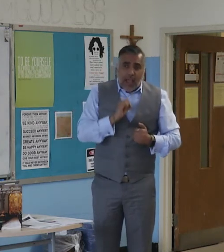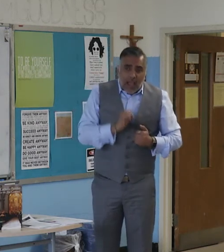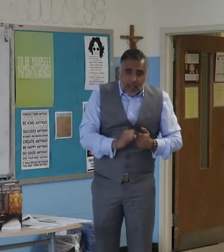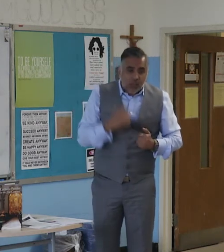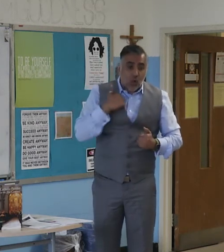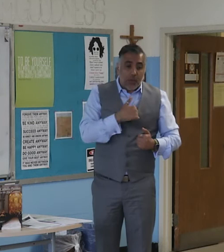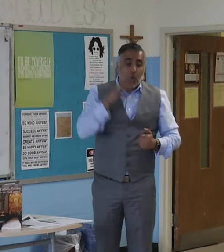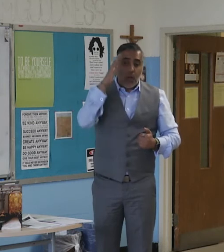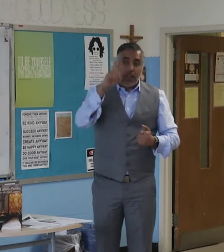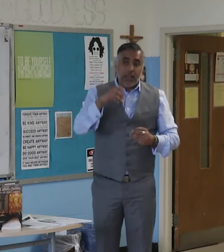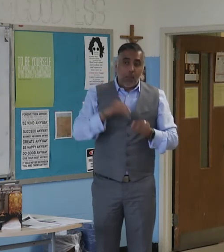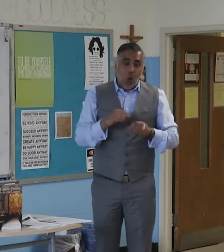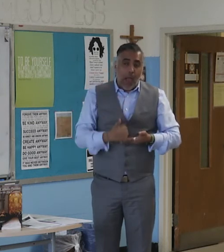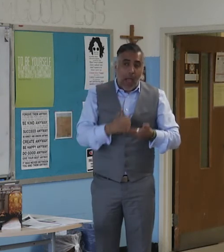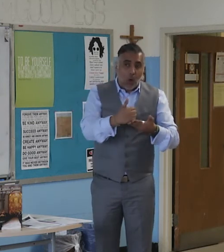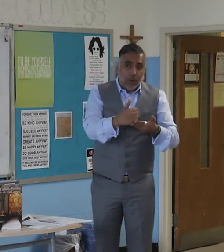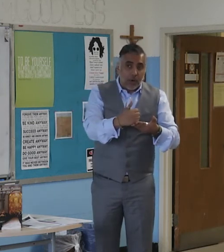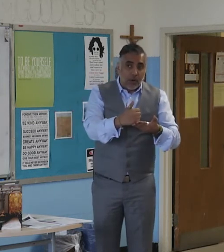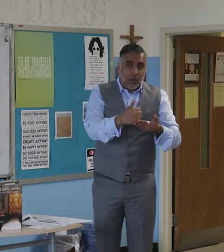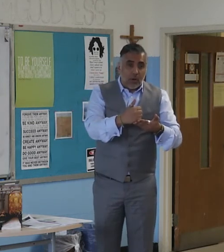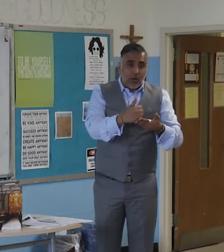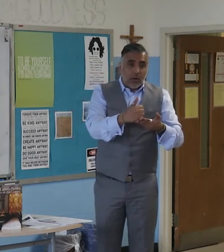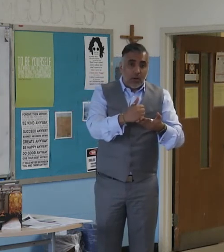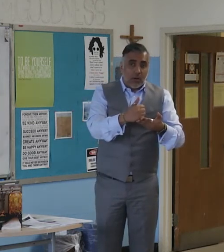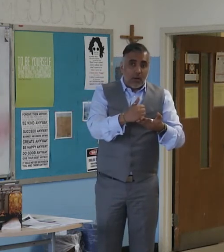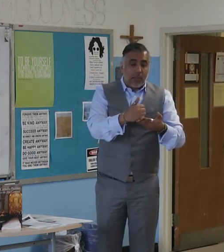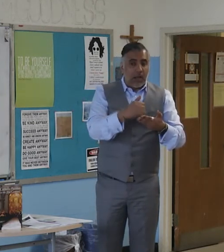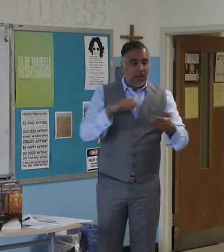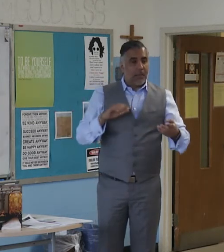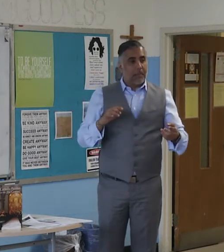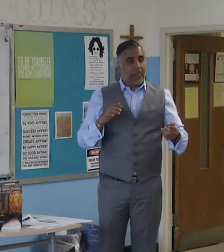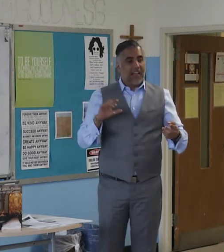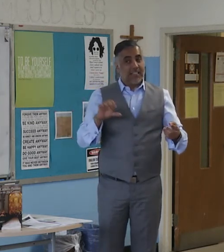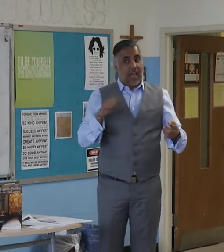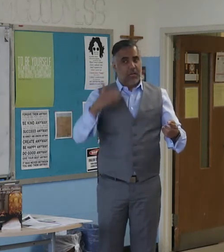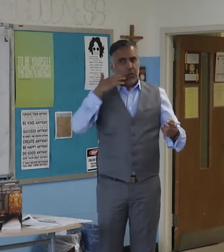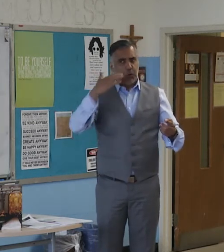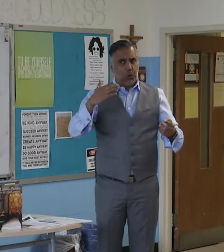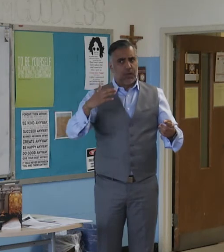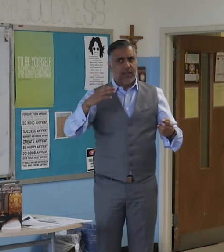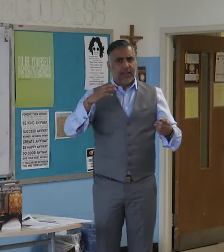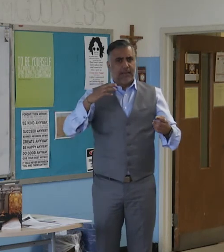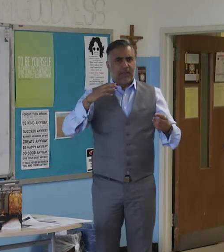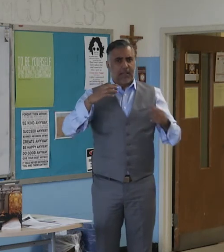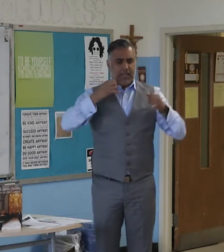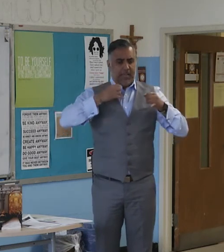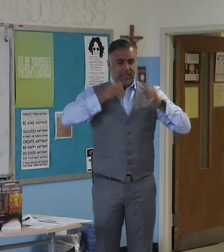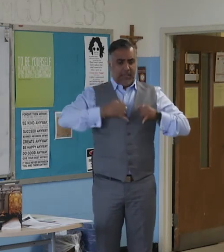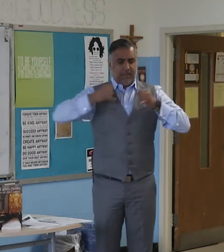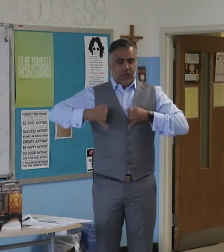help, but as any good individualistic American, we are reluctant to acknowledge